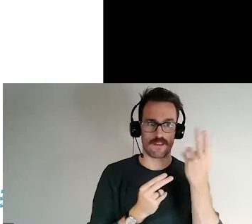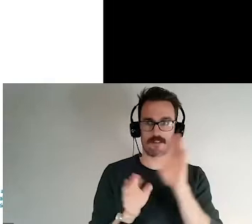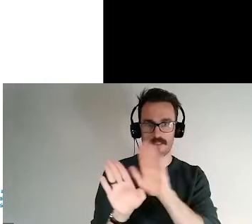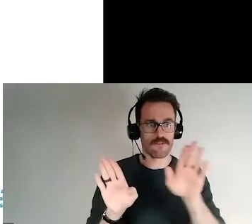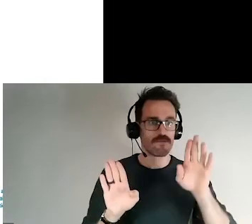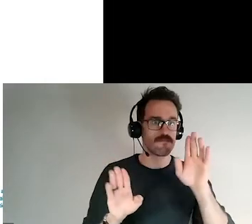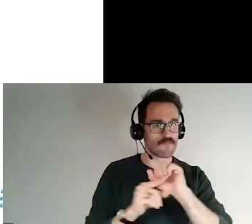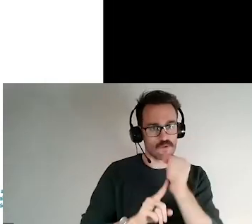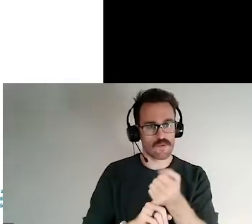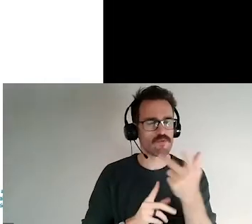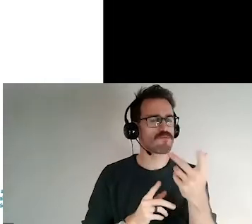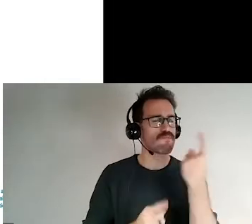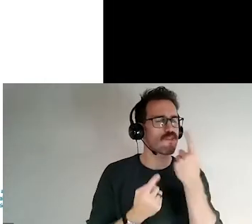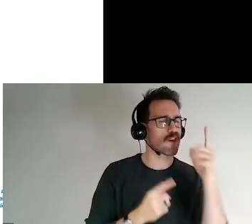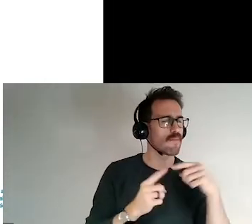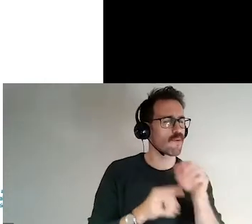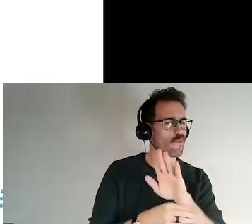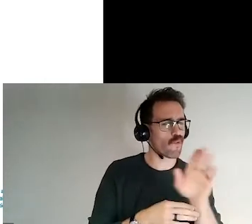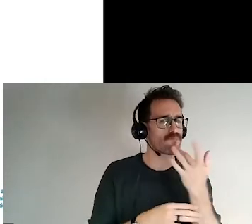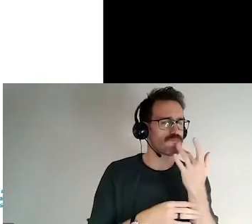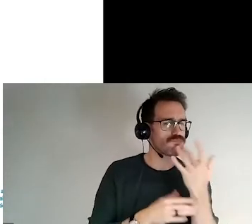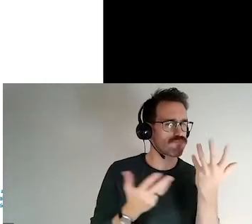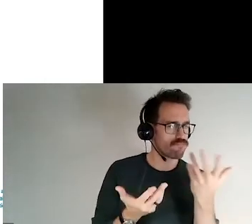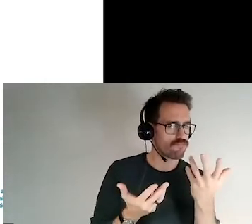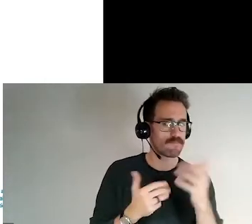think about in terms of your own preferences. What do you need to think about in terms of your